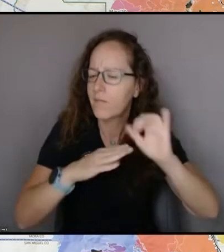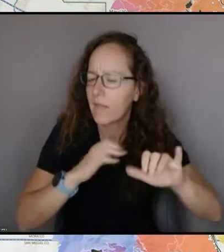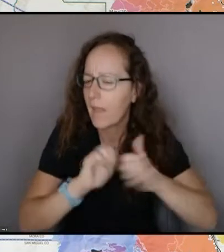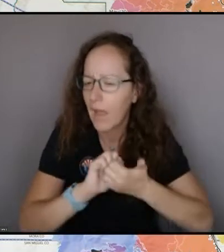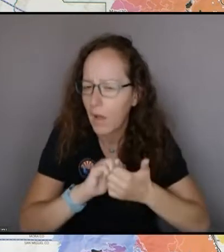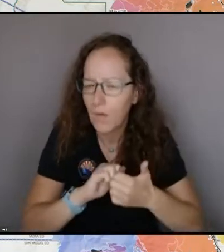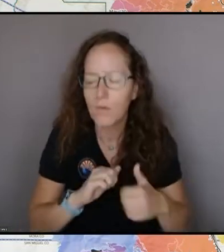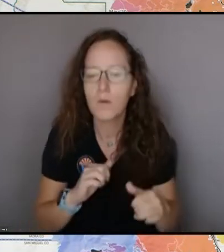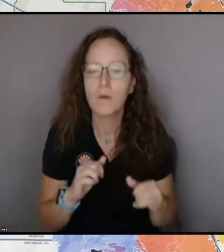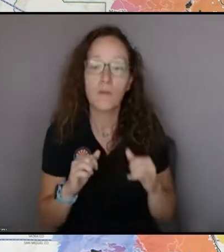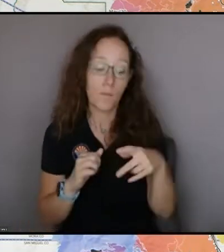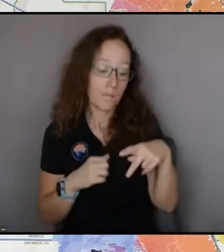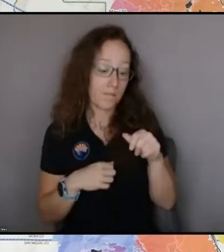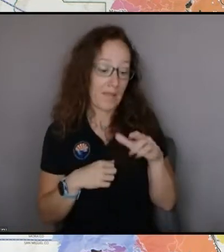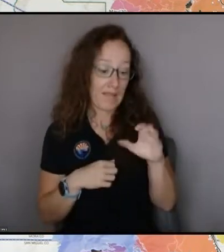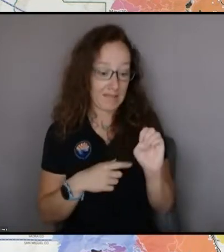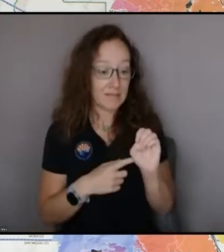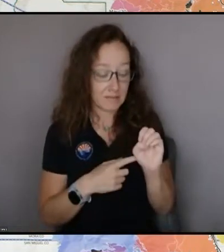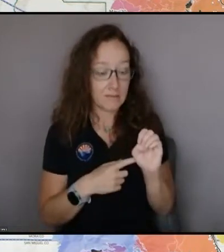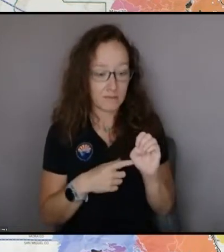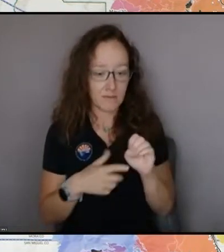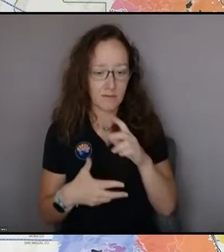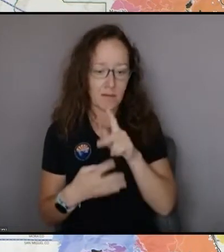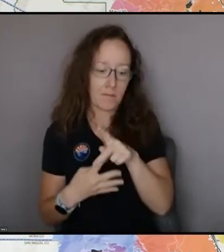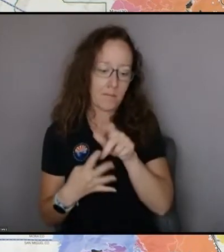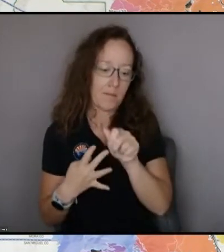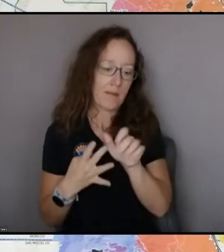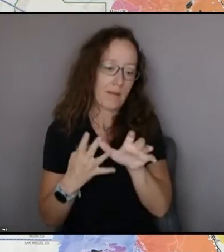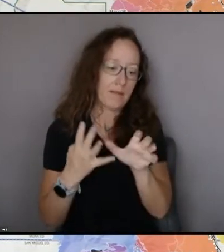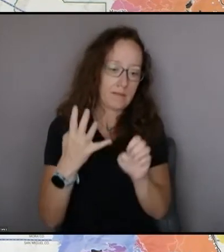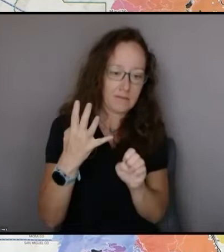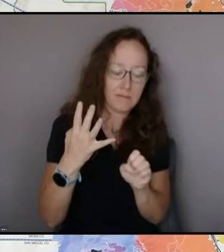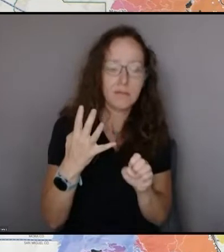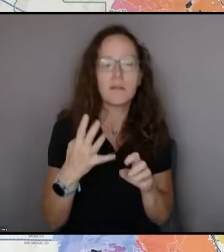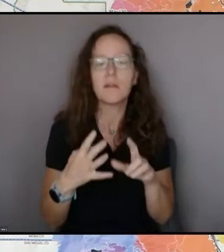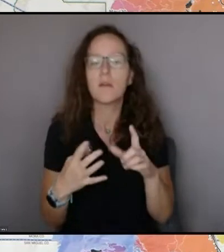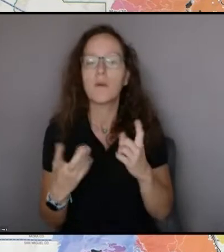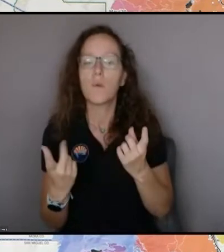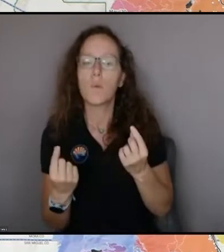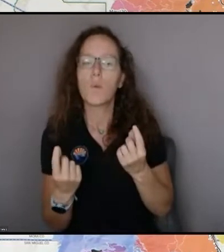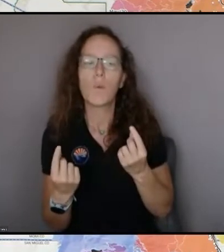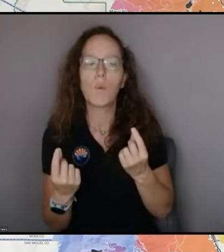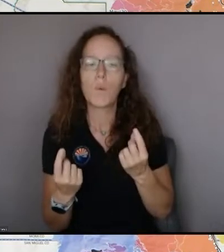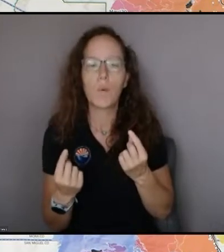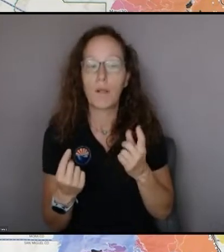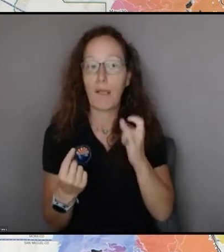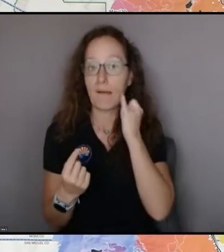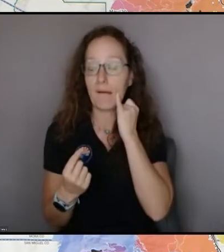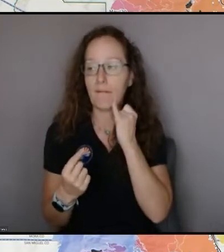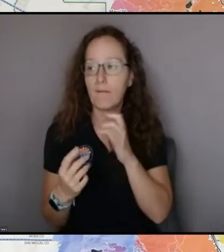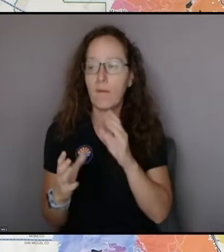you're going to-- what you're going to do depending on if you're all home, or if you're all away. And then you say, 'If this plan fails, where will it fail?' That's the first